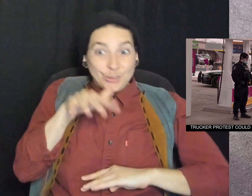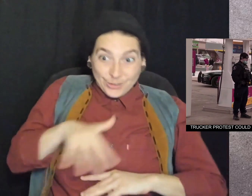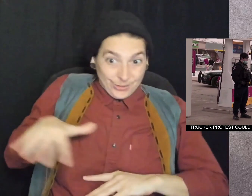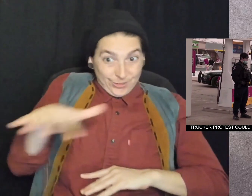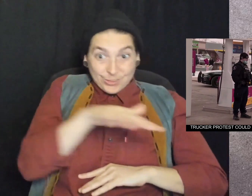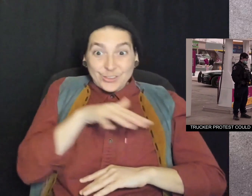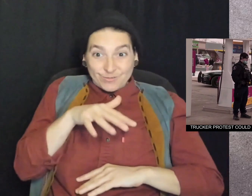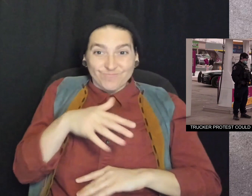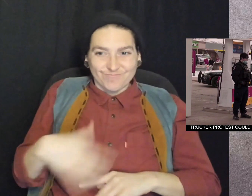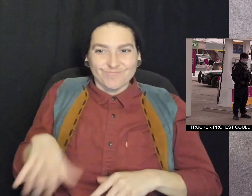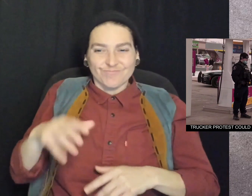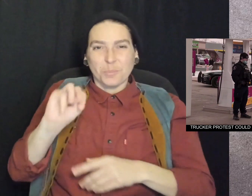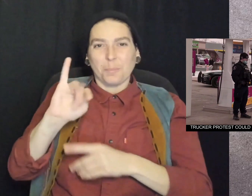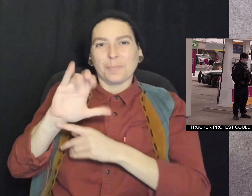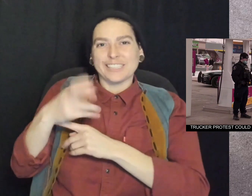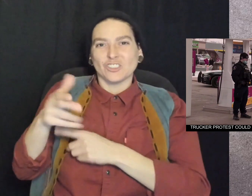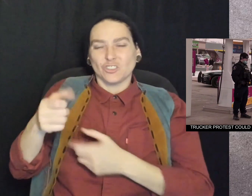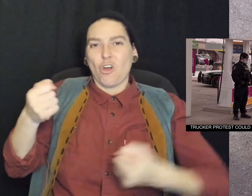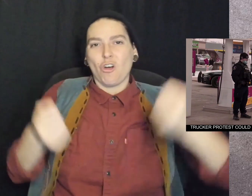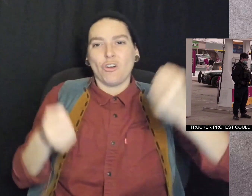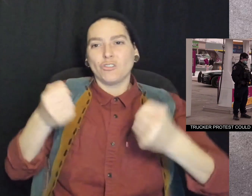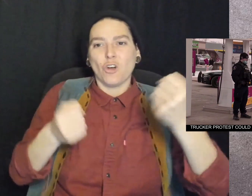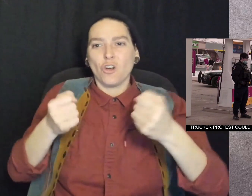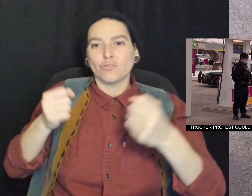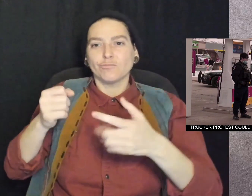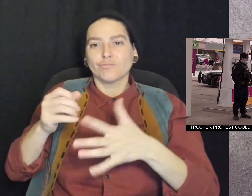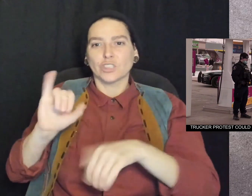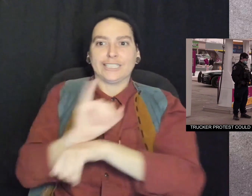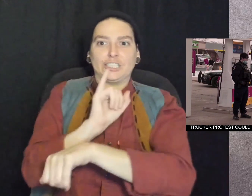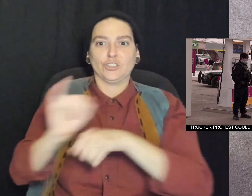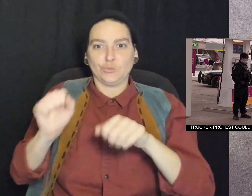and that's a relief for Michigan auto industry workers